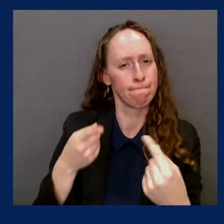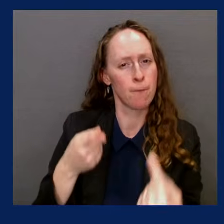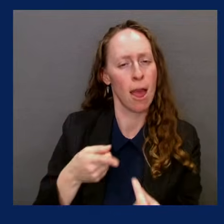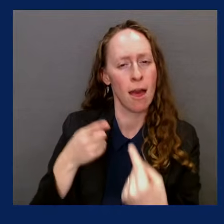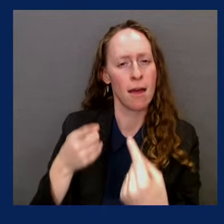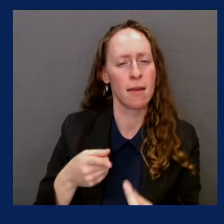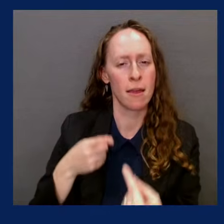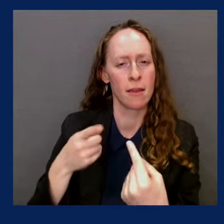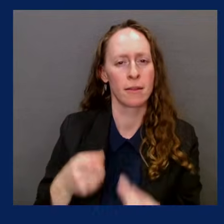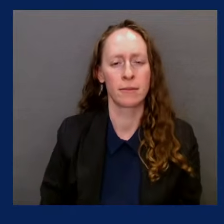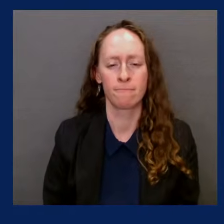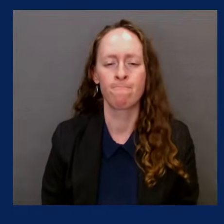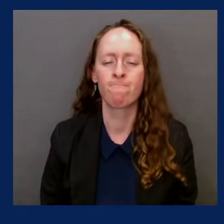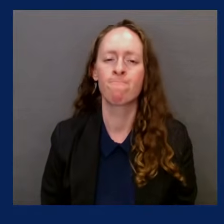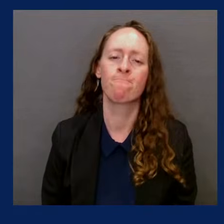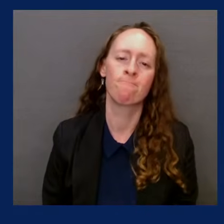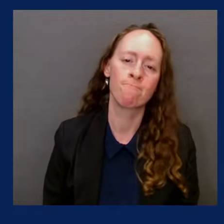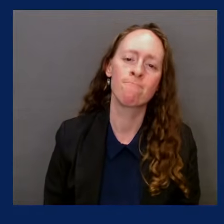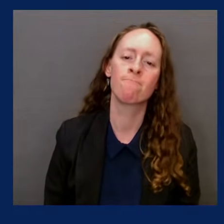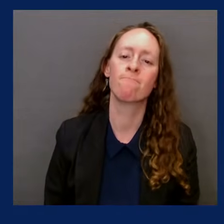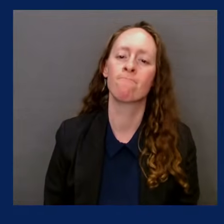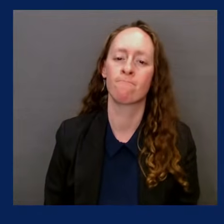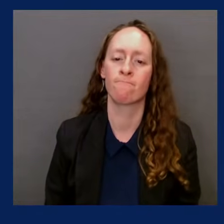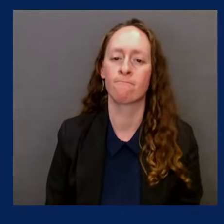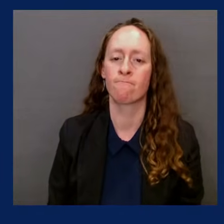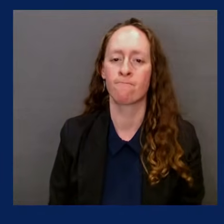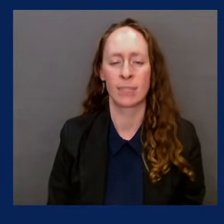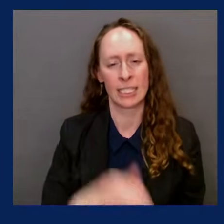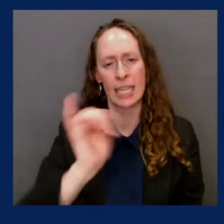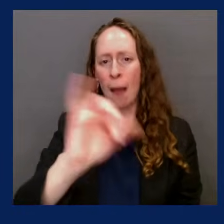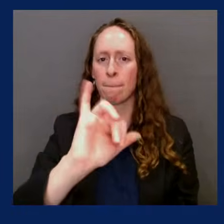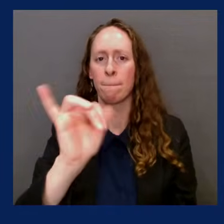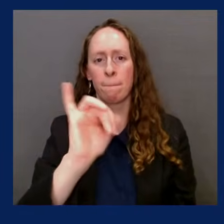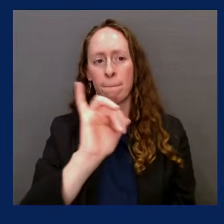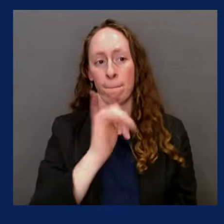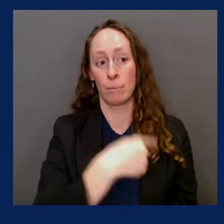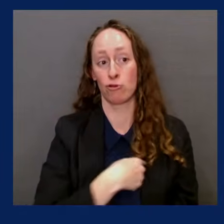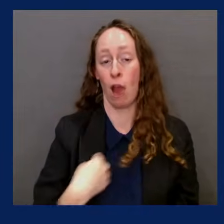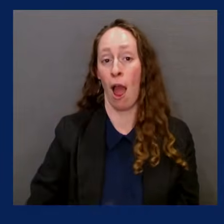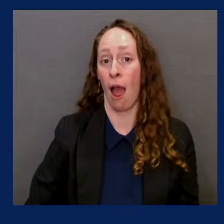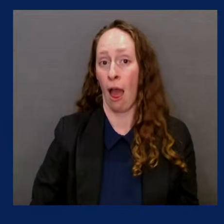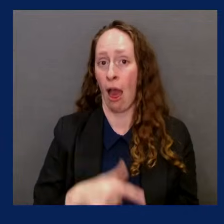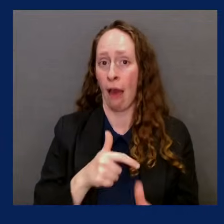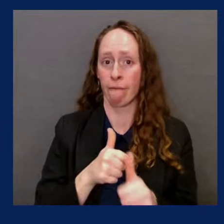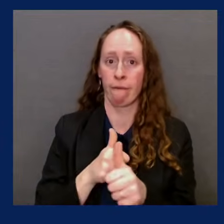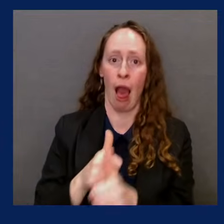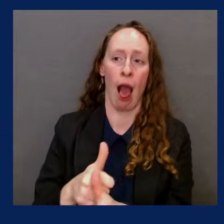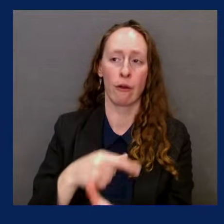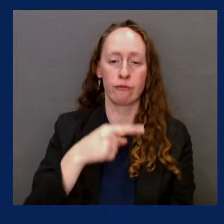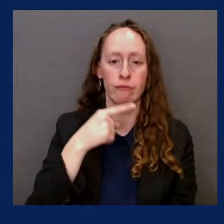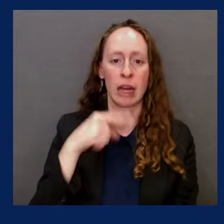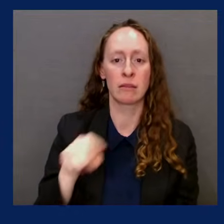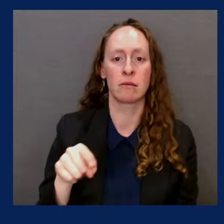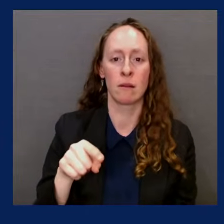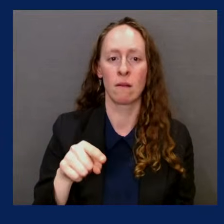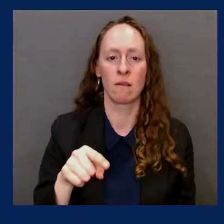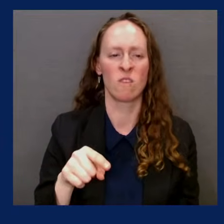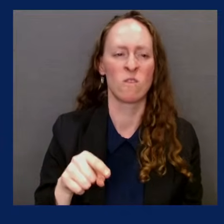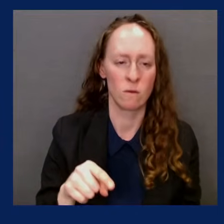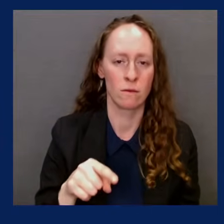and dealing with other countries. But the fact is that I have met with Xi Jinping